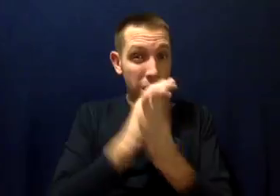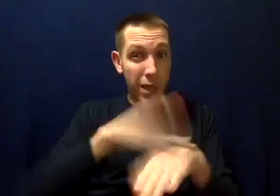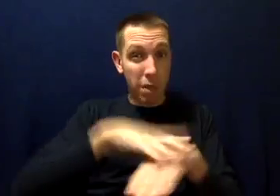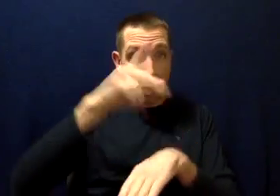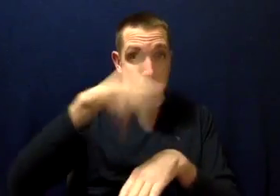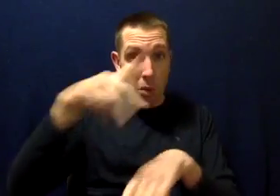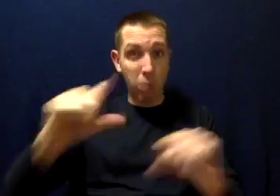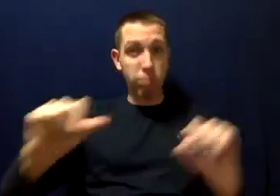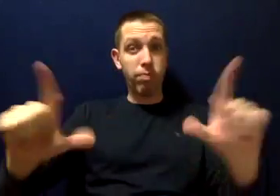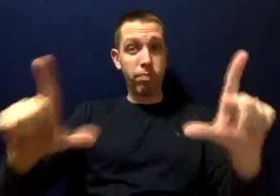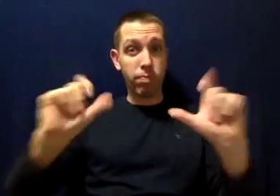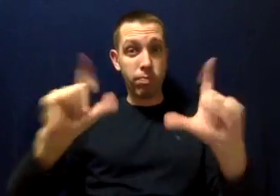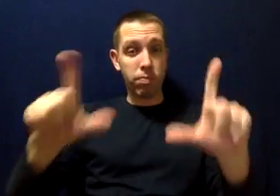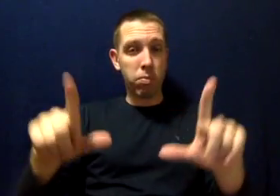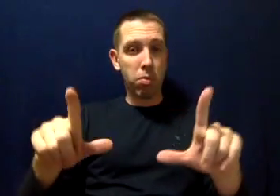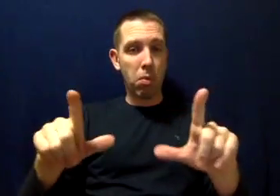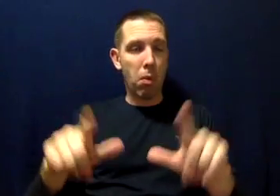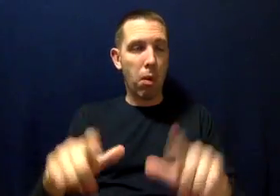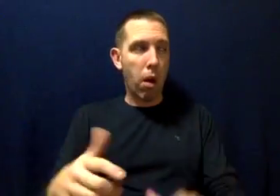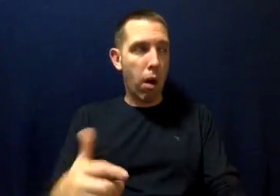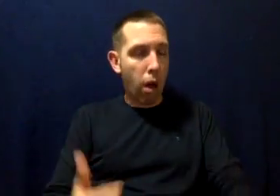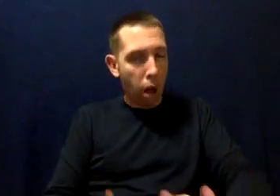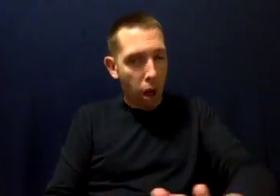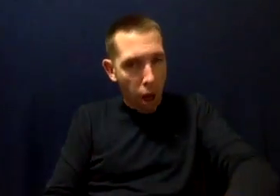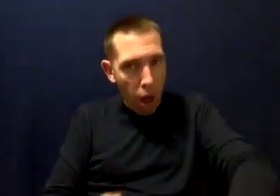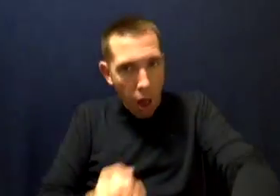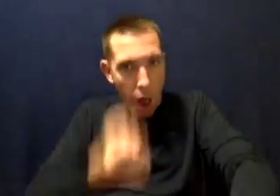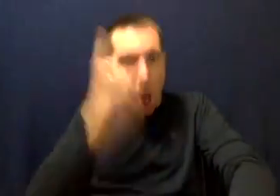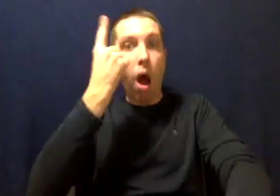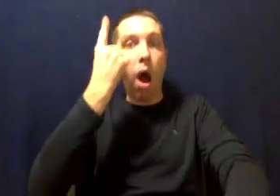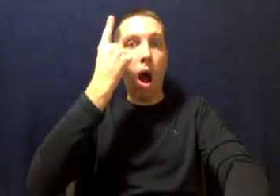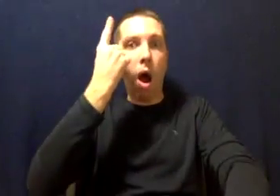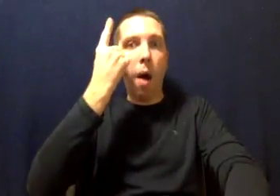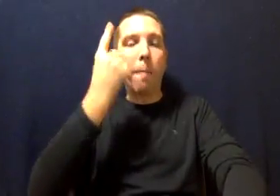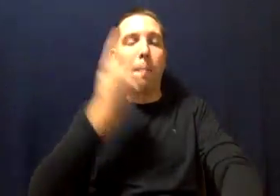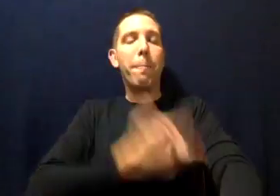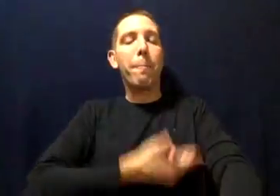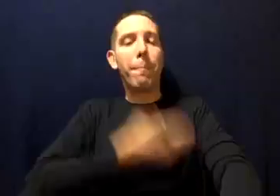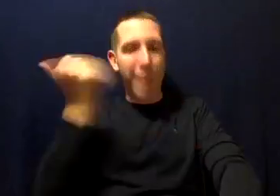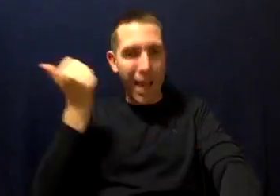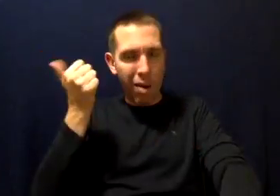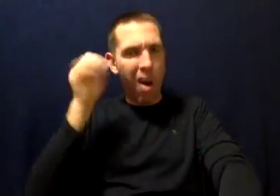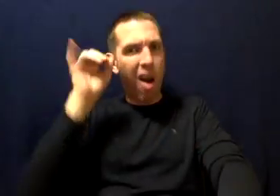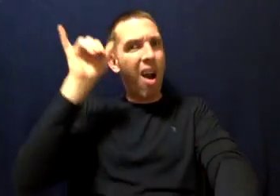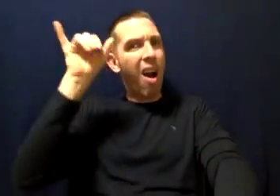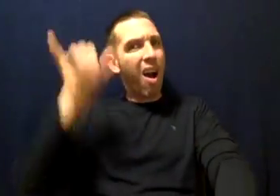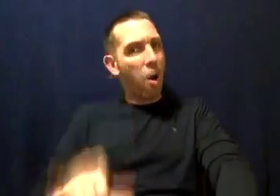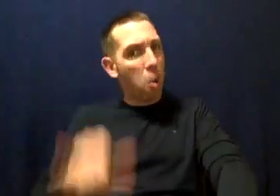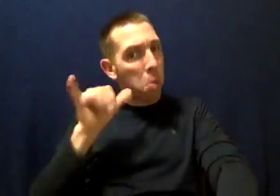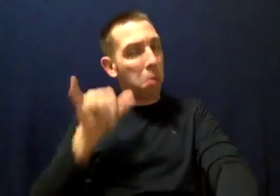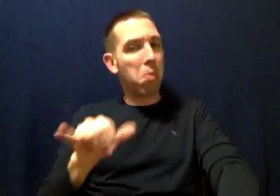along with PowerPoint slides, It was like a lightbulb went on. I got it!!